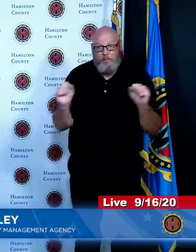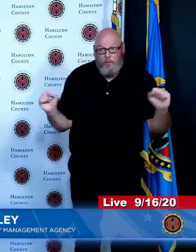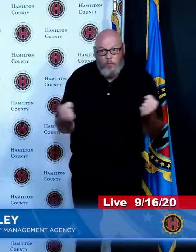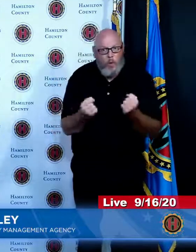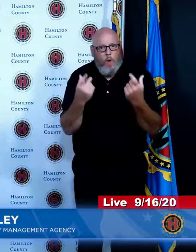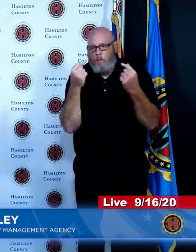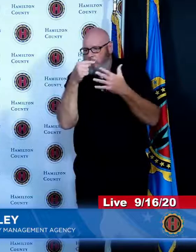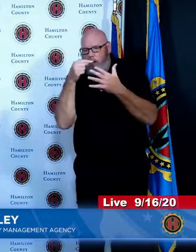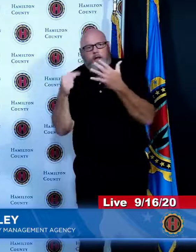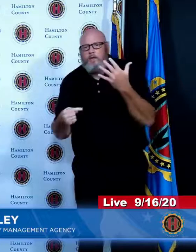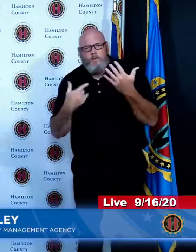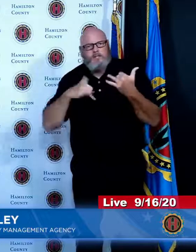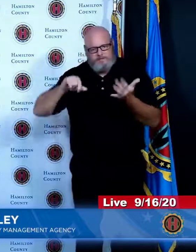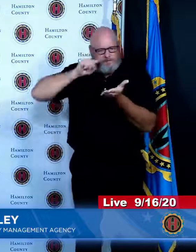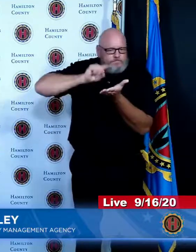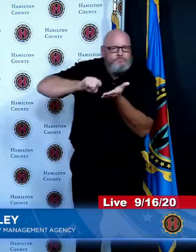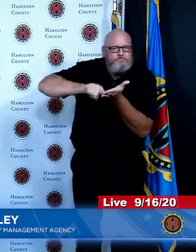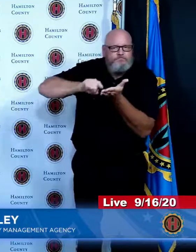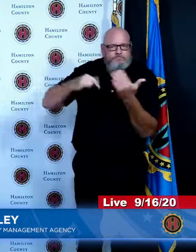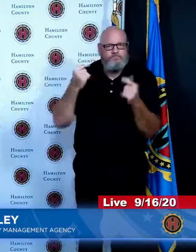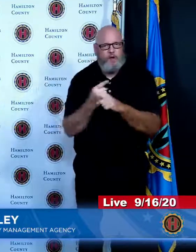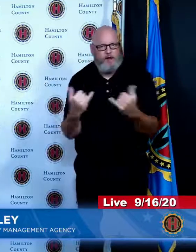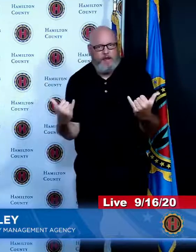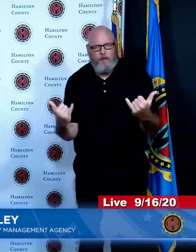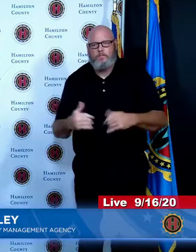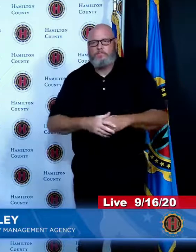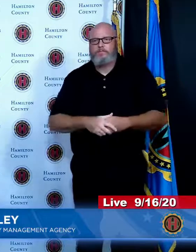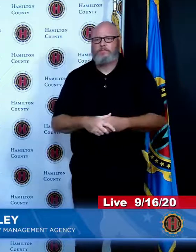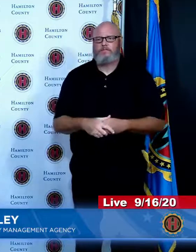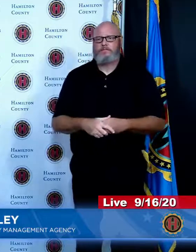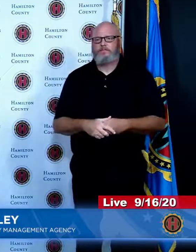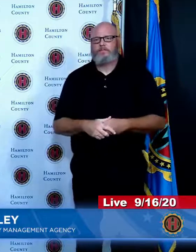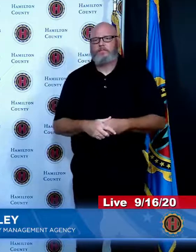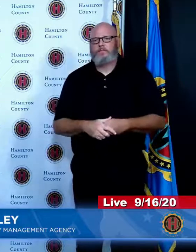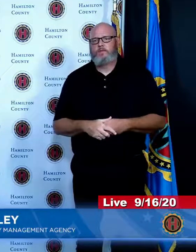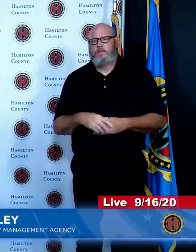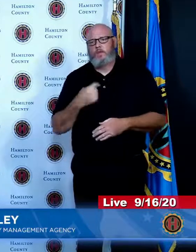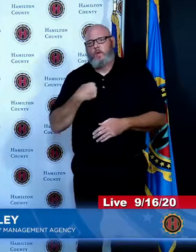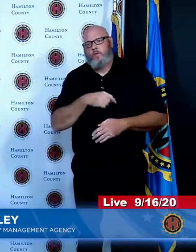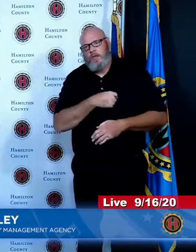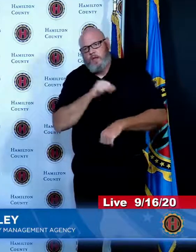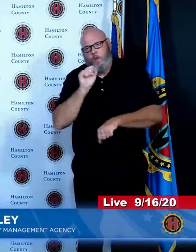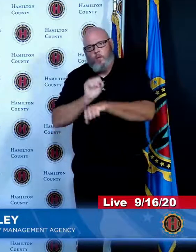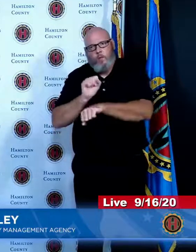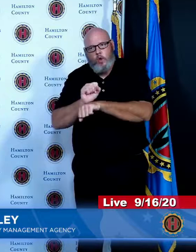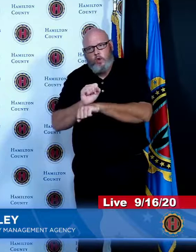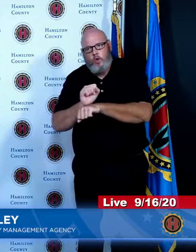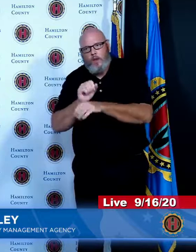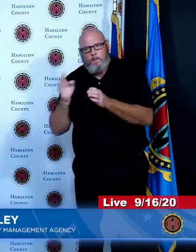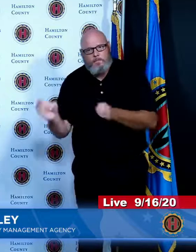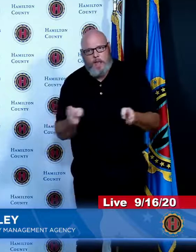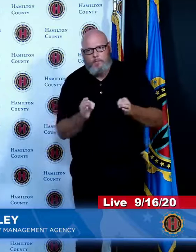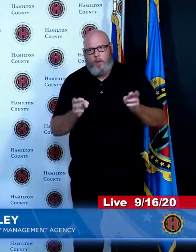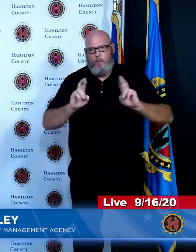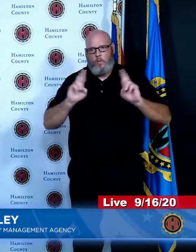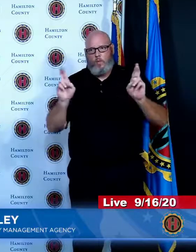is is being done around with the with the caveat that we don't know exactly what's going to happen we but about the only thing I do know is